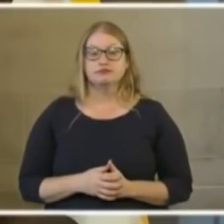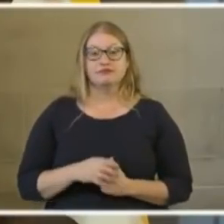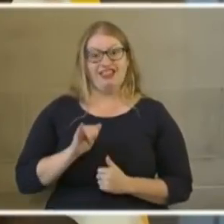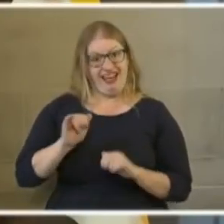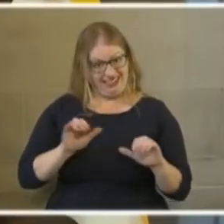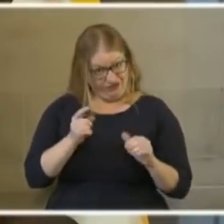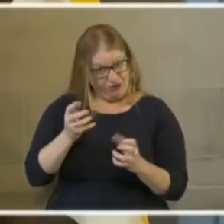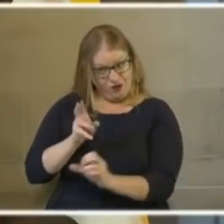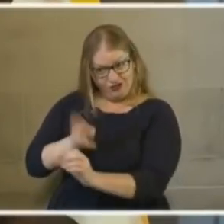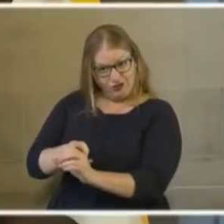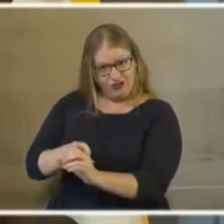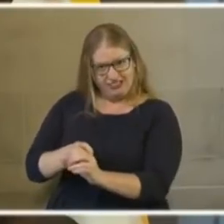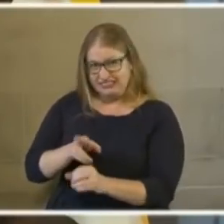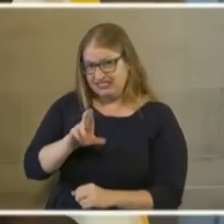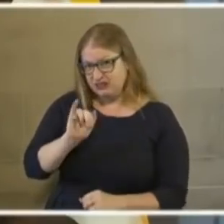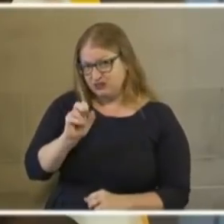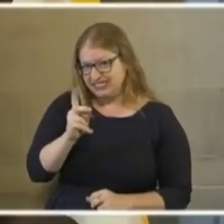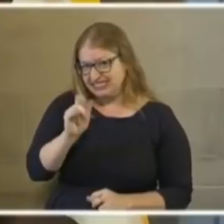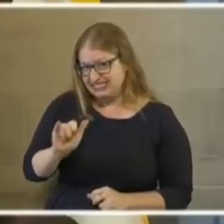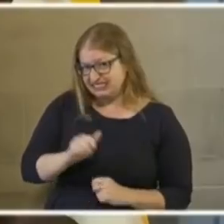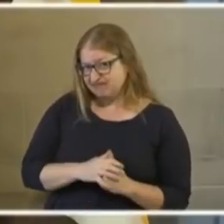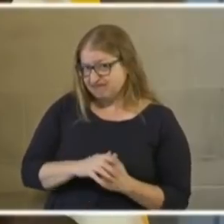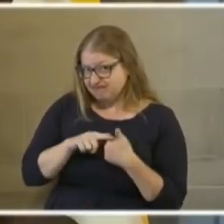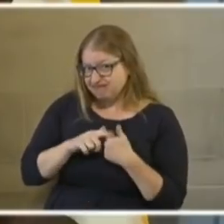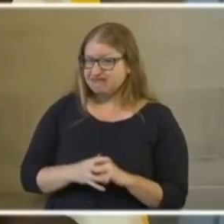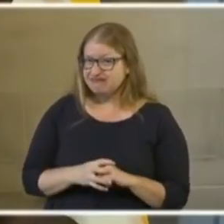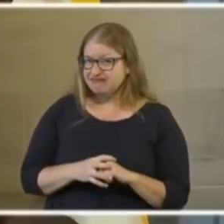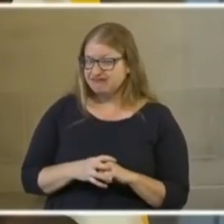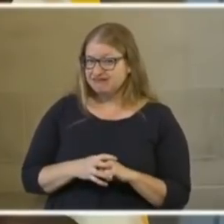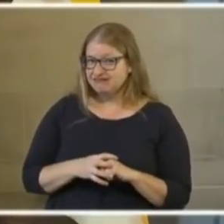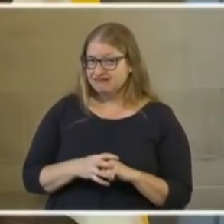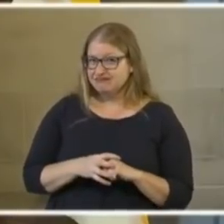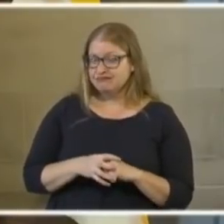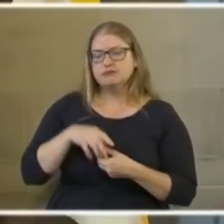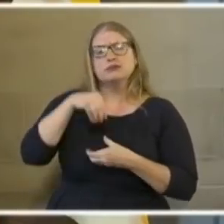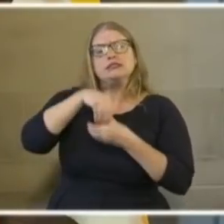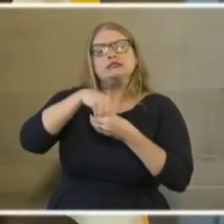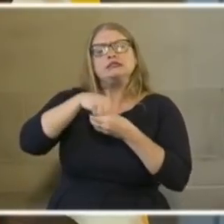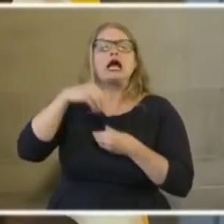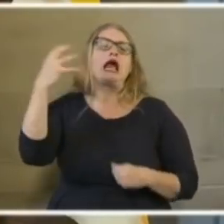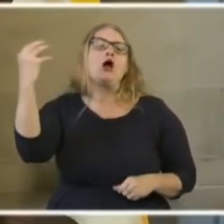OF EXPOSURE AND TRANSMISSION KEEP THESE THINGS IN MIND.